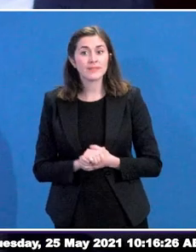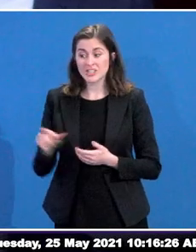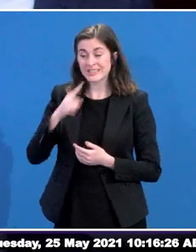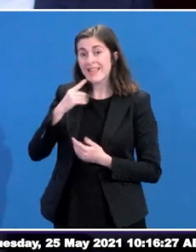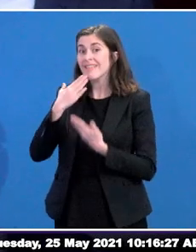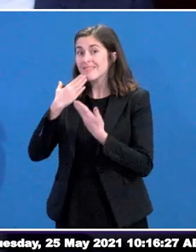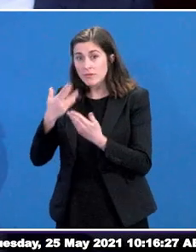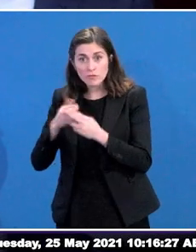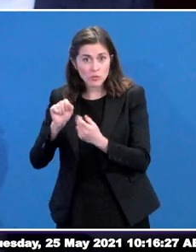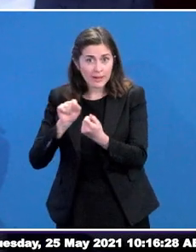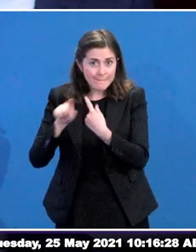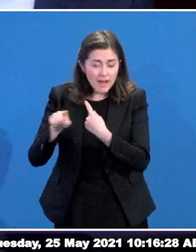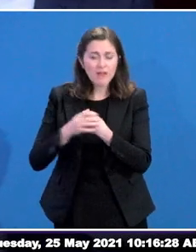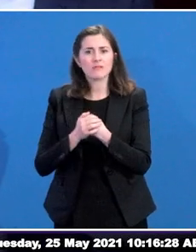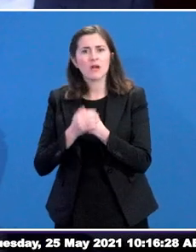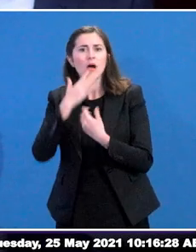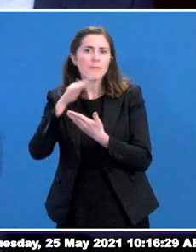and apologizes for the delayed response,